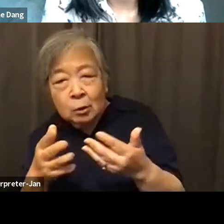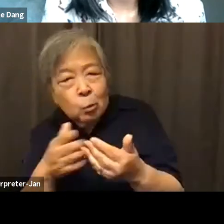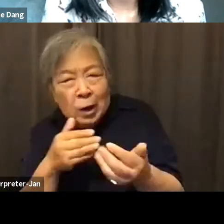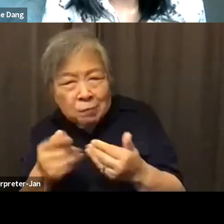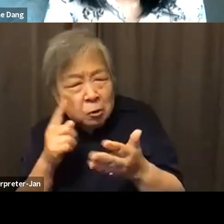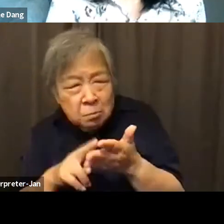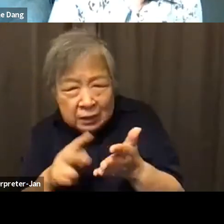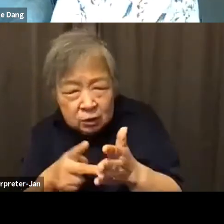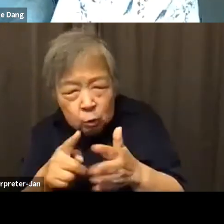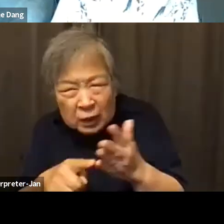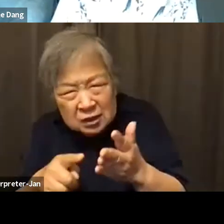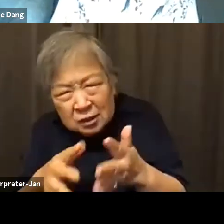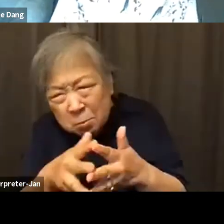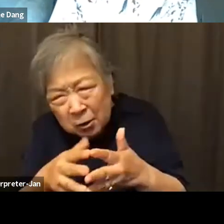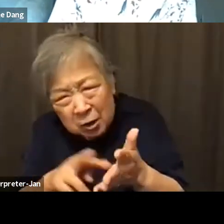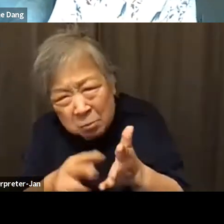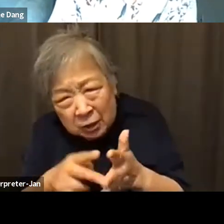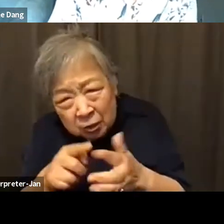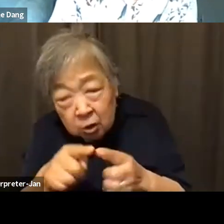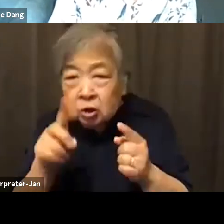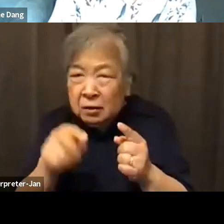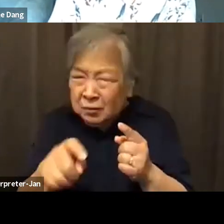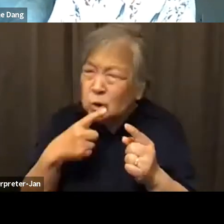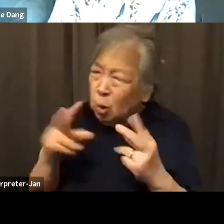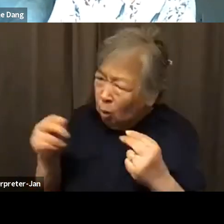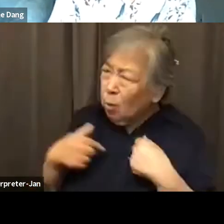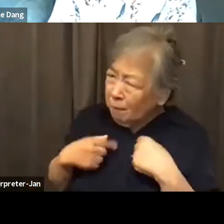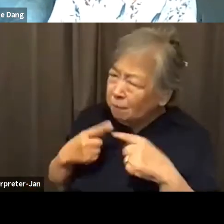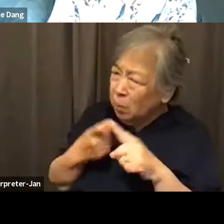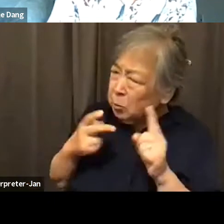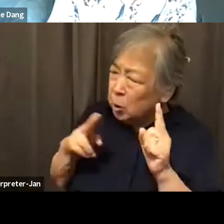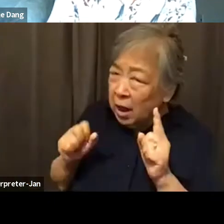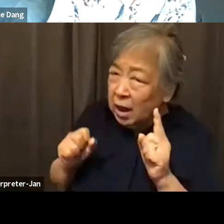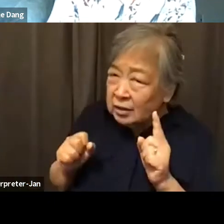Did you have to convince people, yes, I'm from the United States the way that Istou